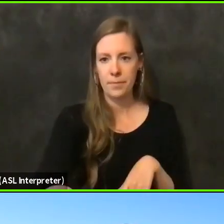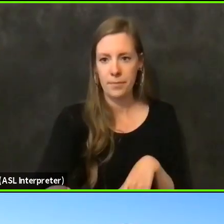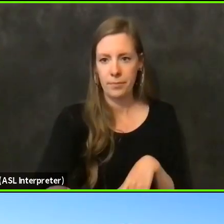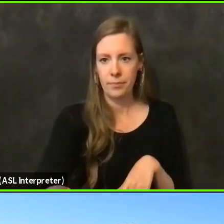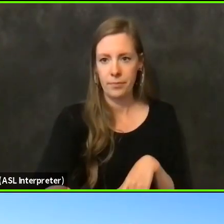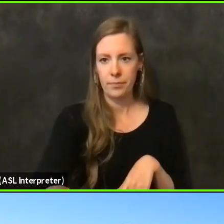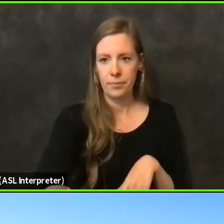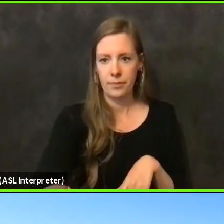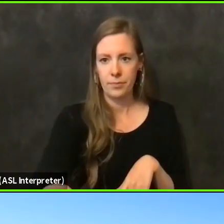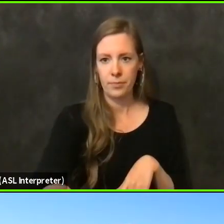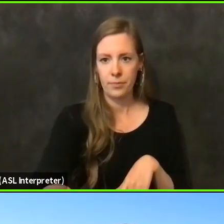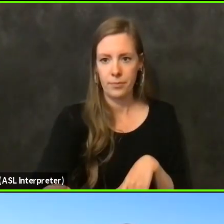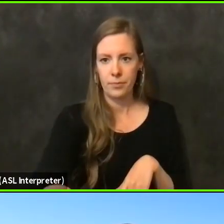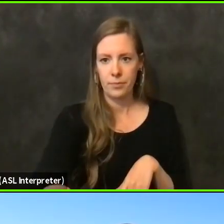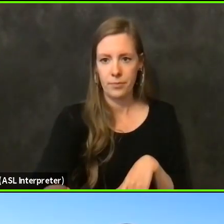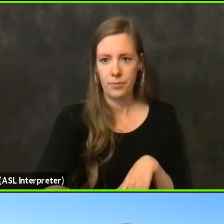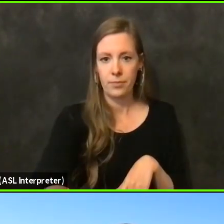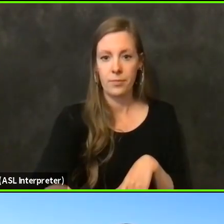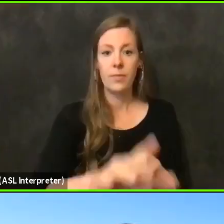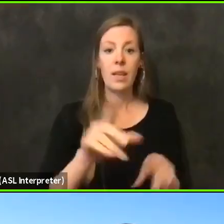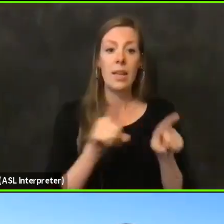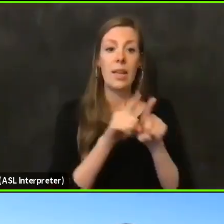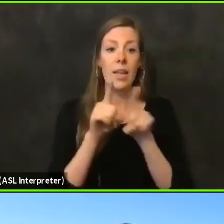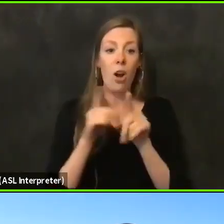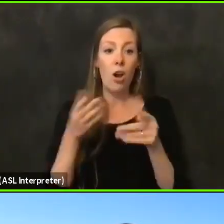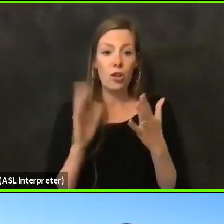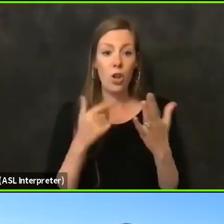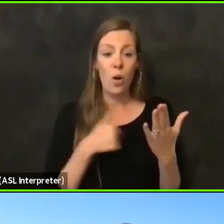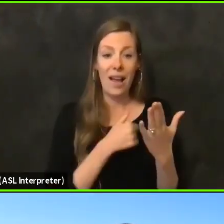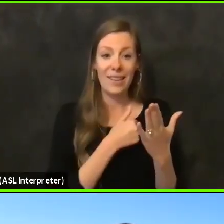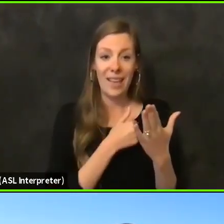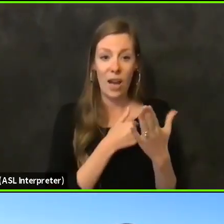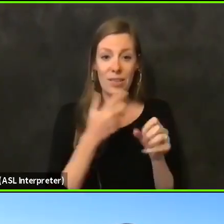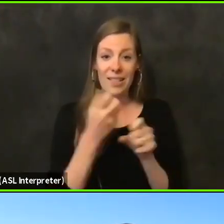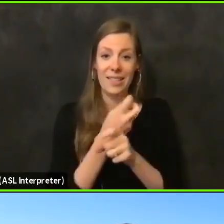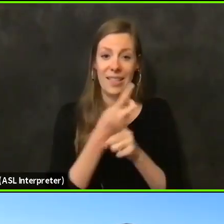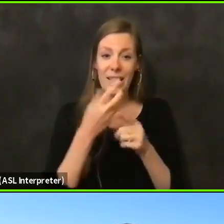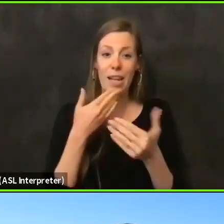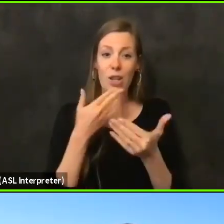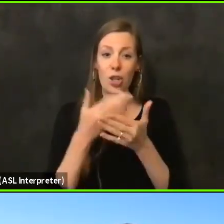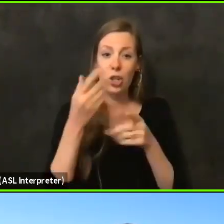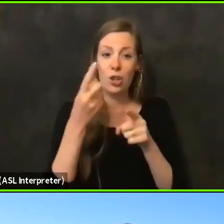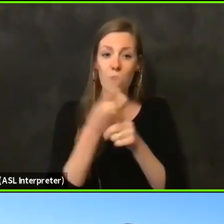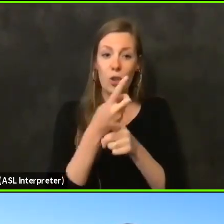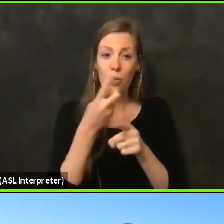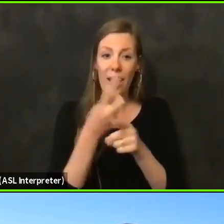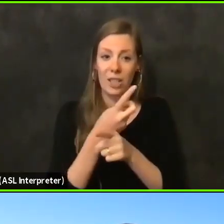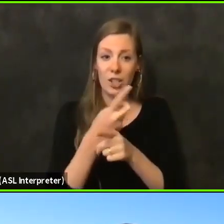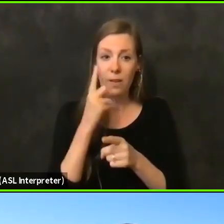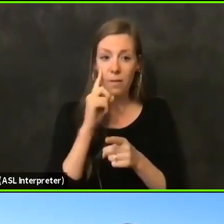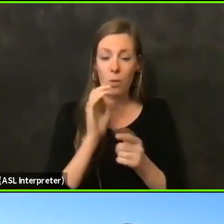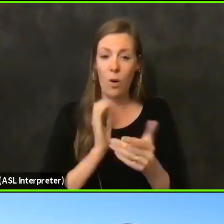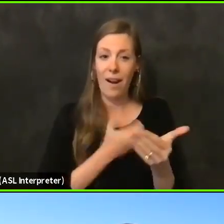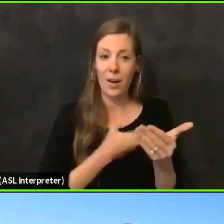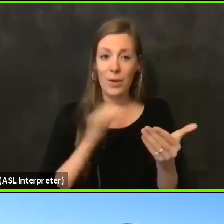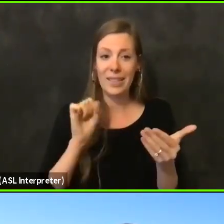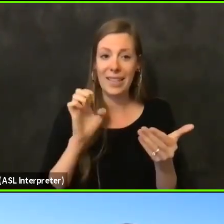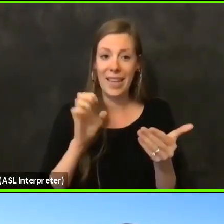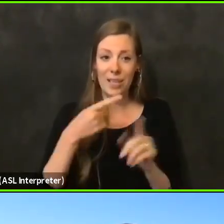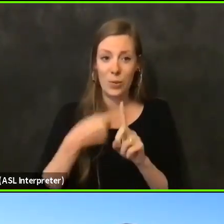So it also allows us to get a good correction factor for our case. So somewhere in the end of the year, in